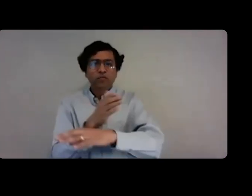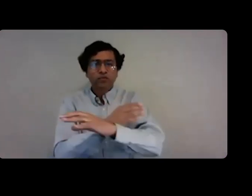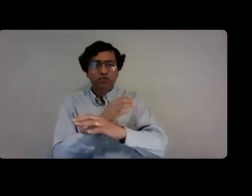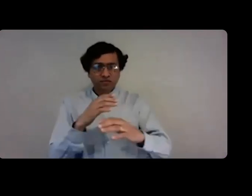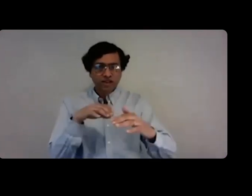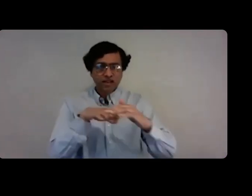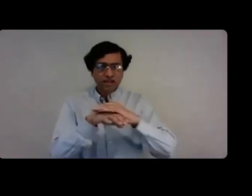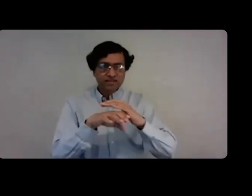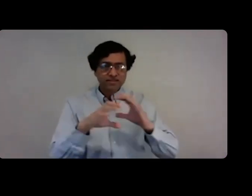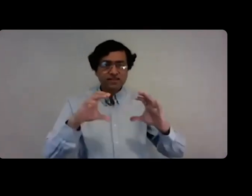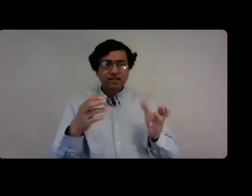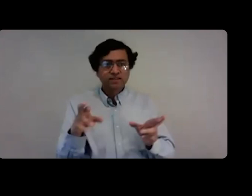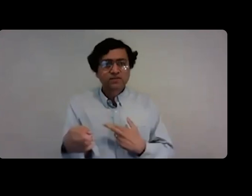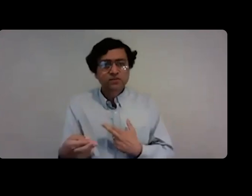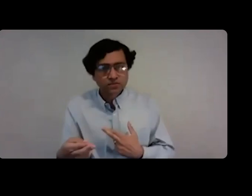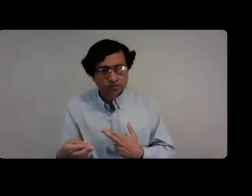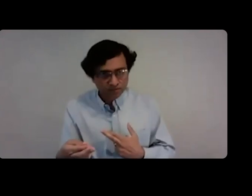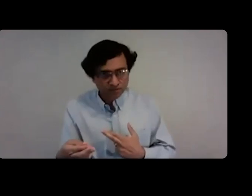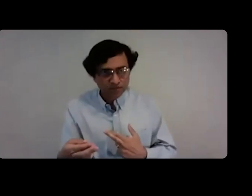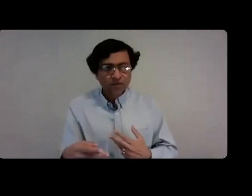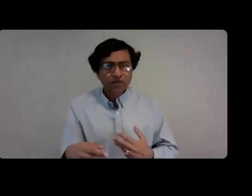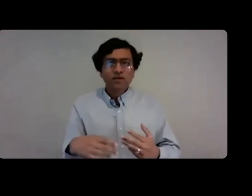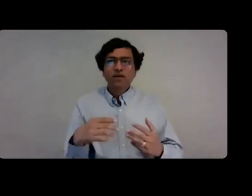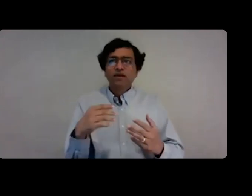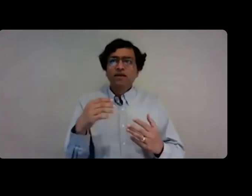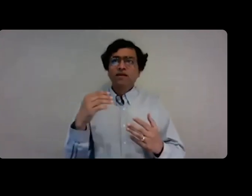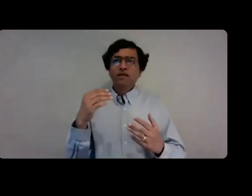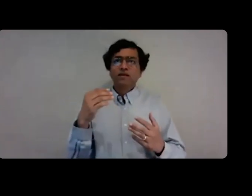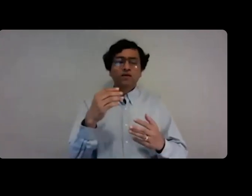for deaf students and then use some of those ideas